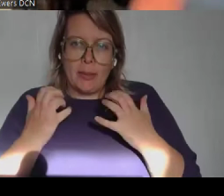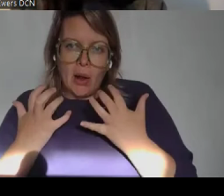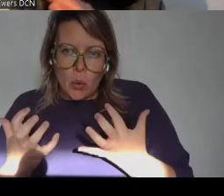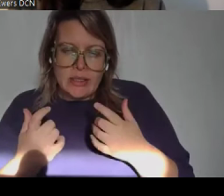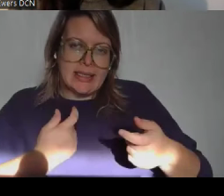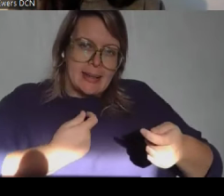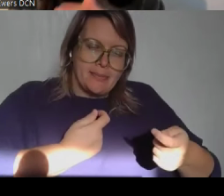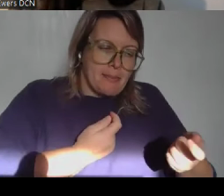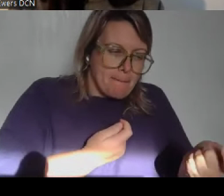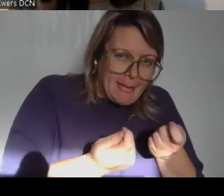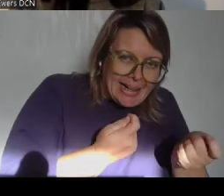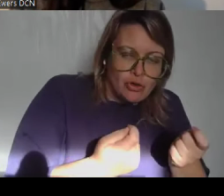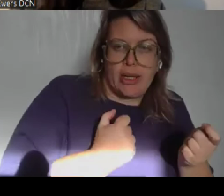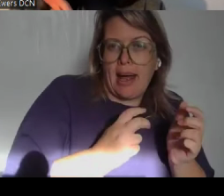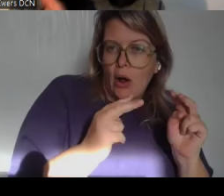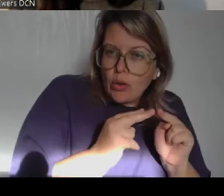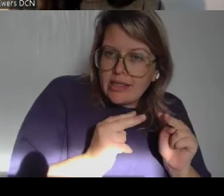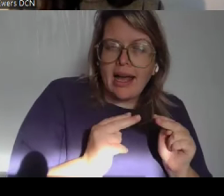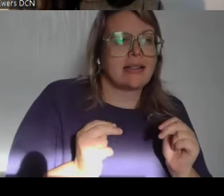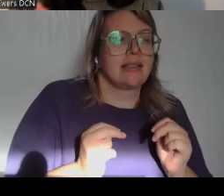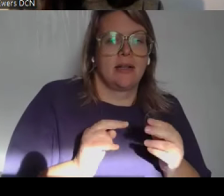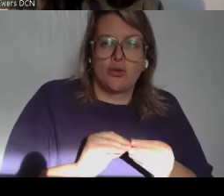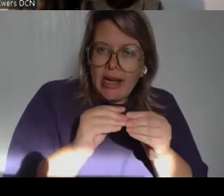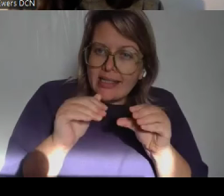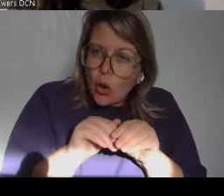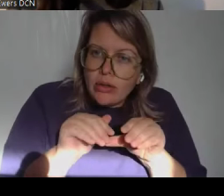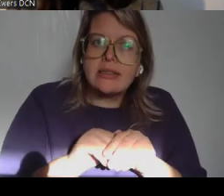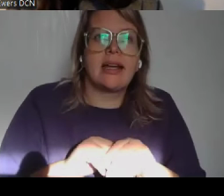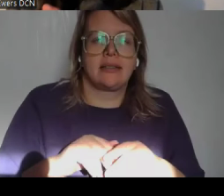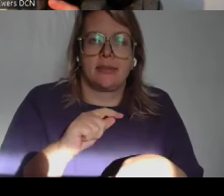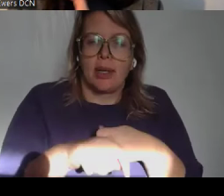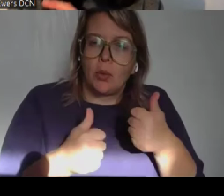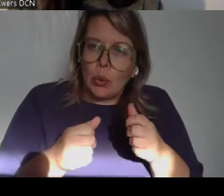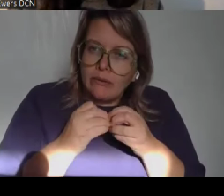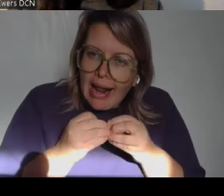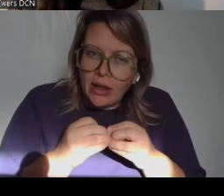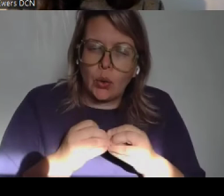We've looked at engagement, creating value and relevance. I'm aware of time,